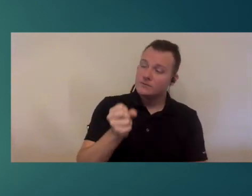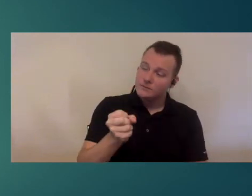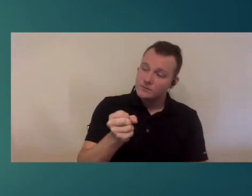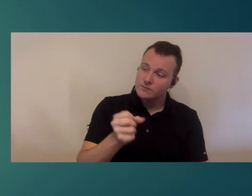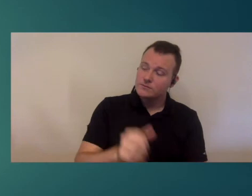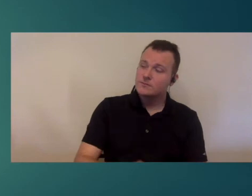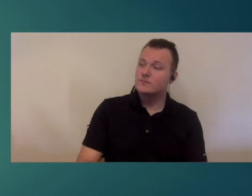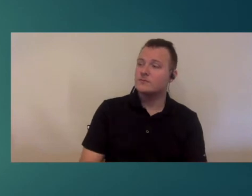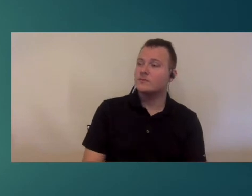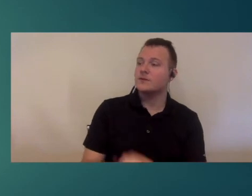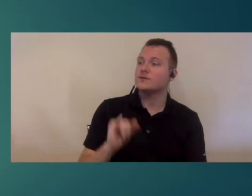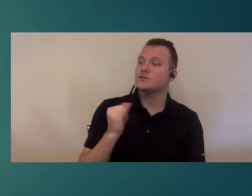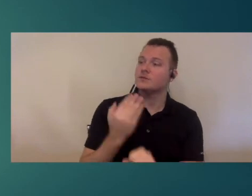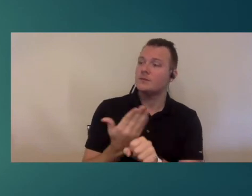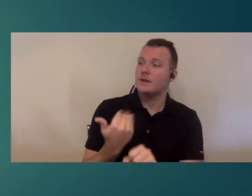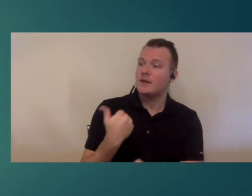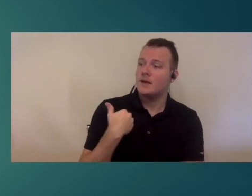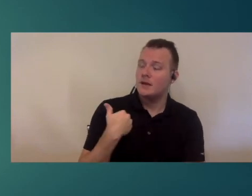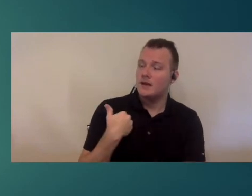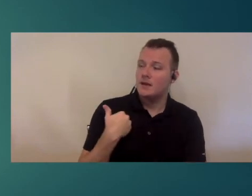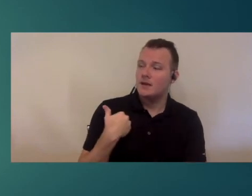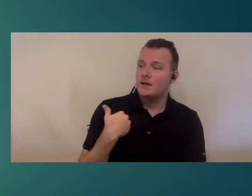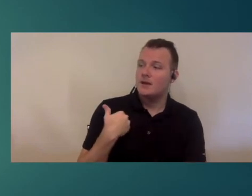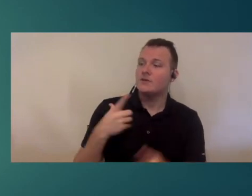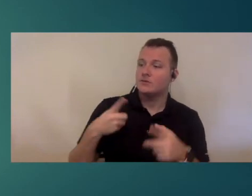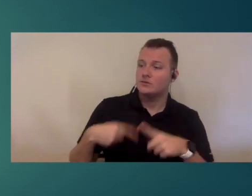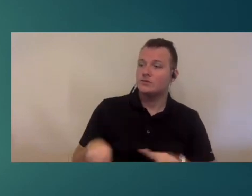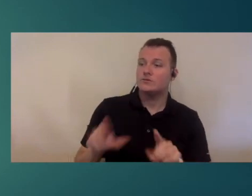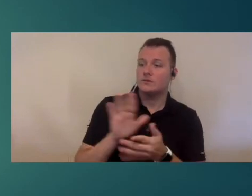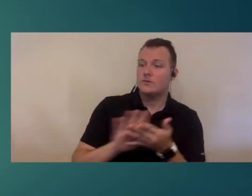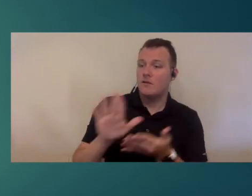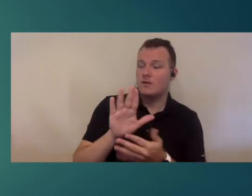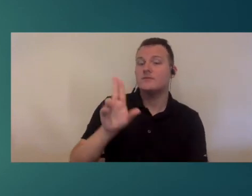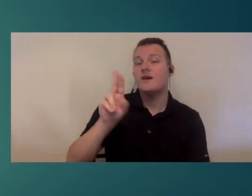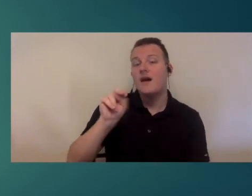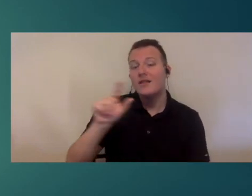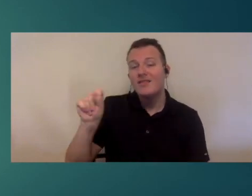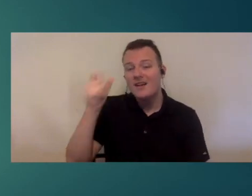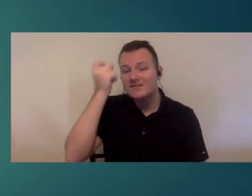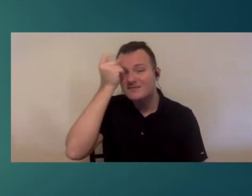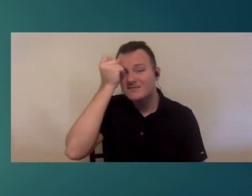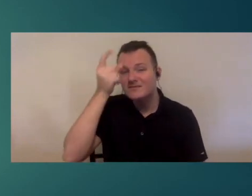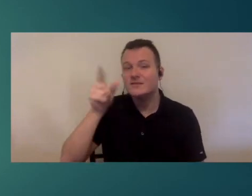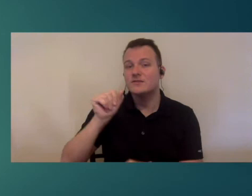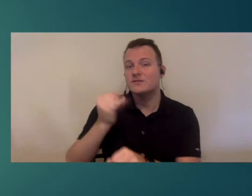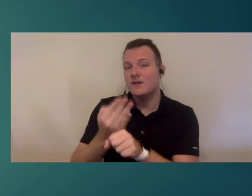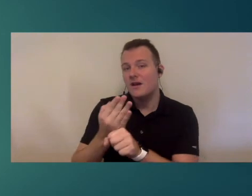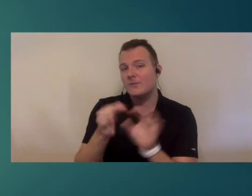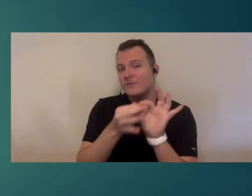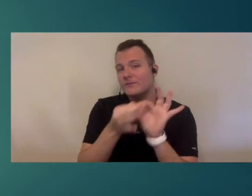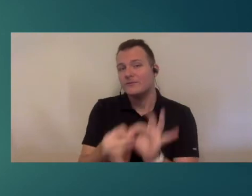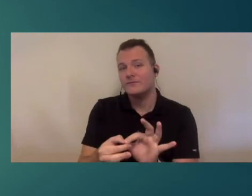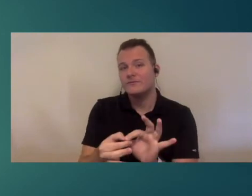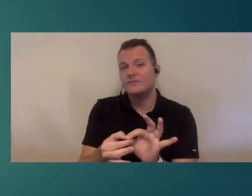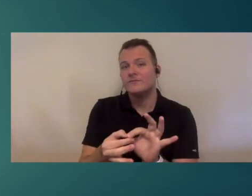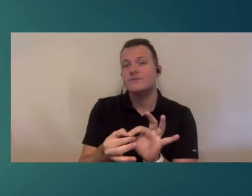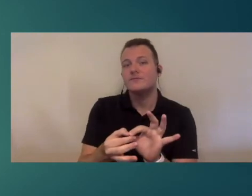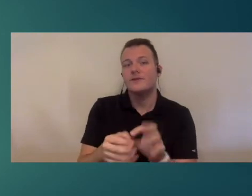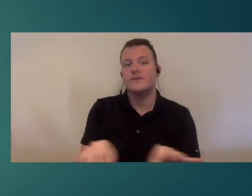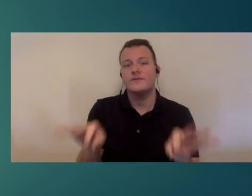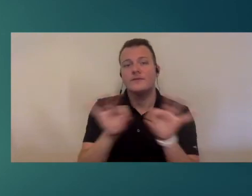school jobs, that you had during college, unless the job has a pertinent value